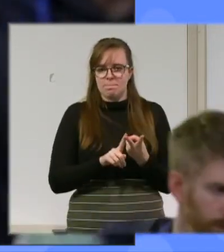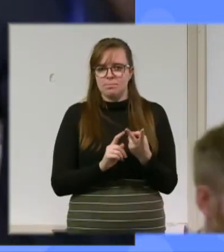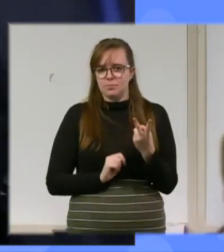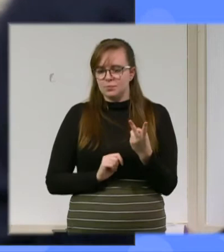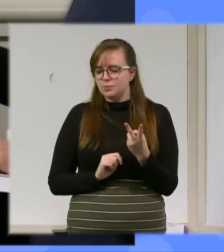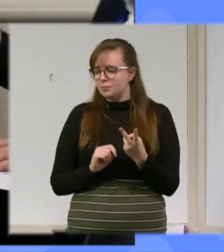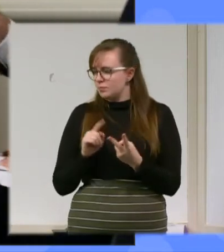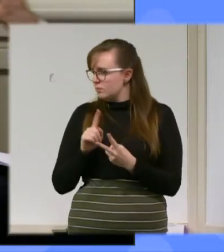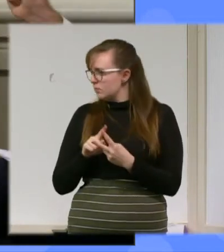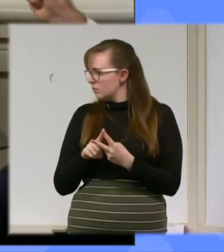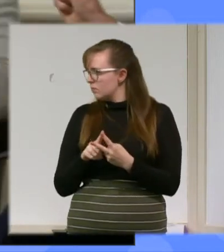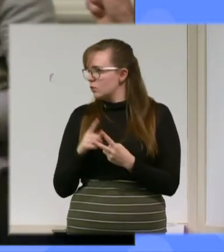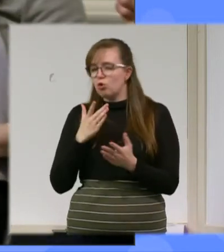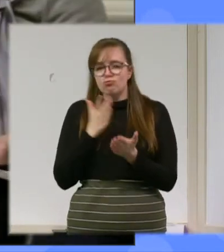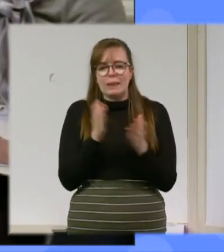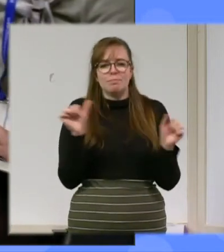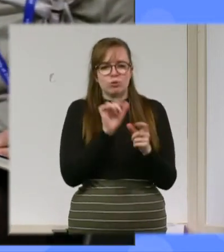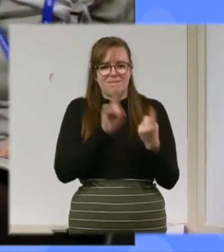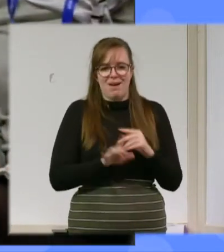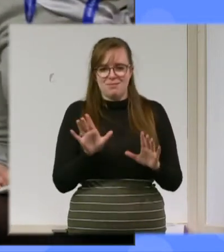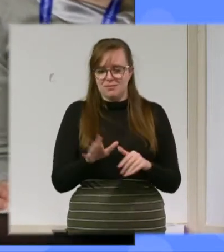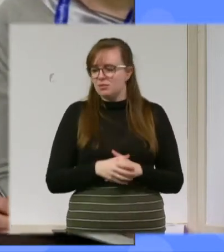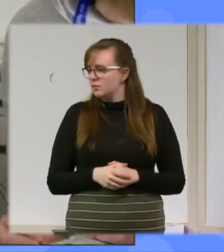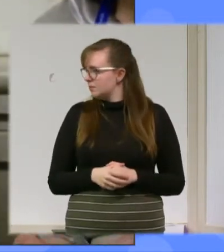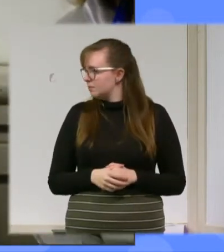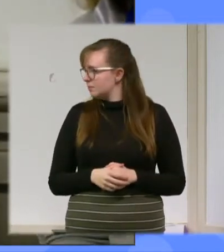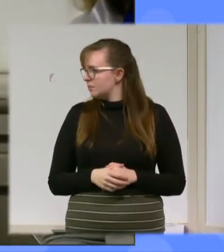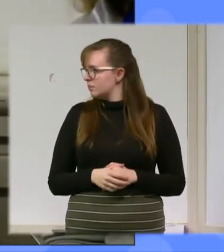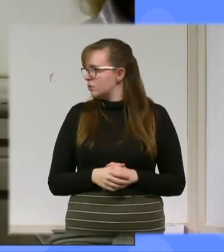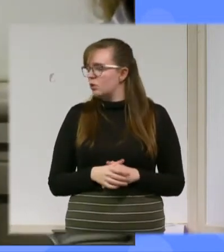you may I start with you I'm really short on tax or any chairs or both I